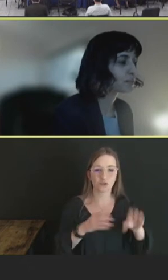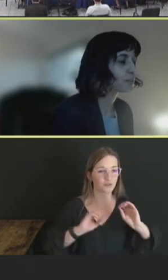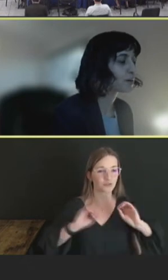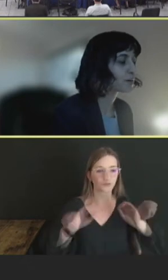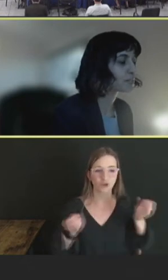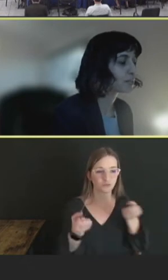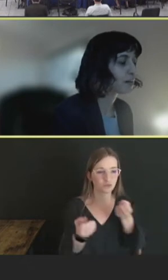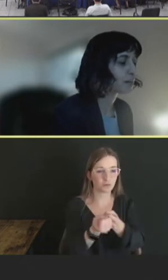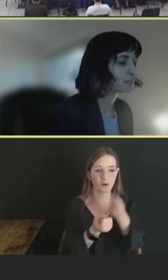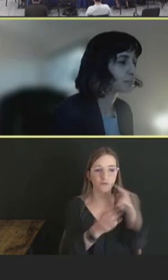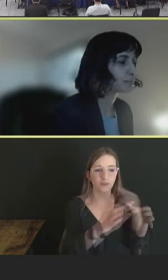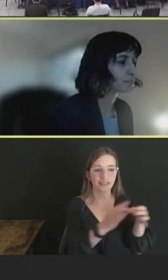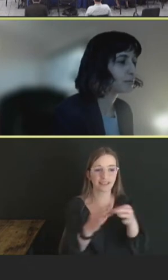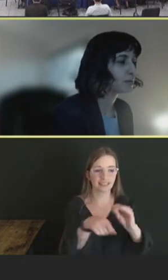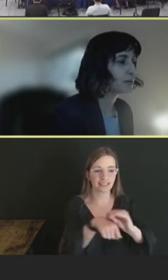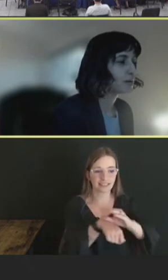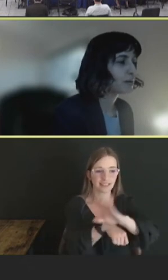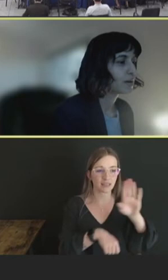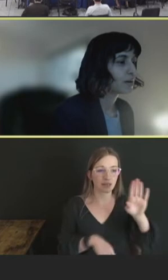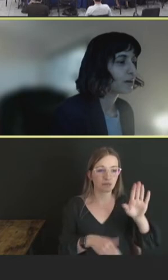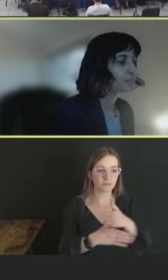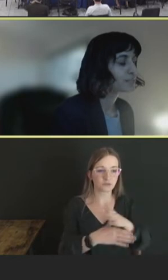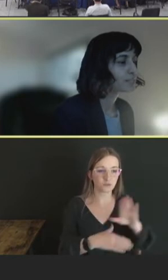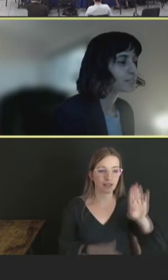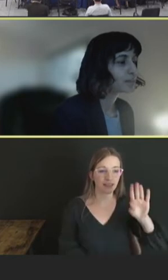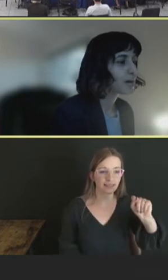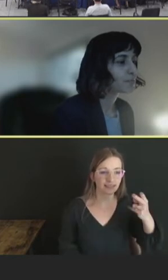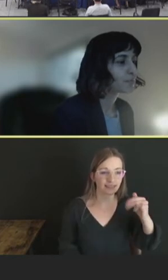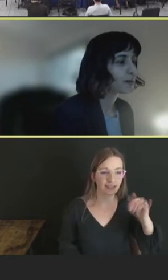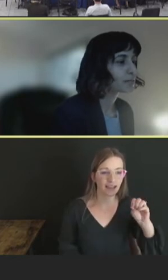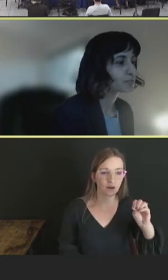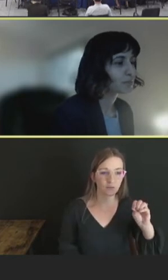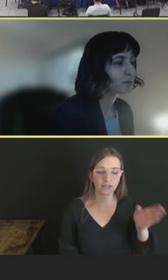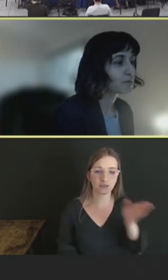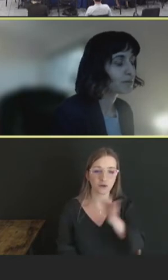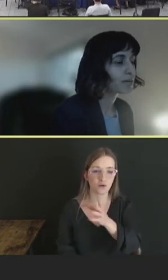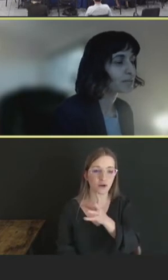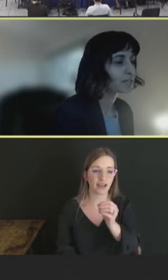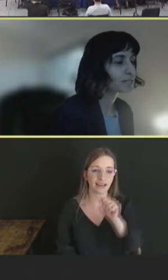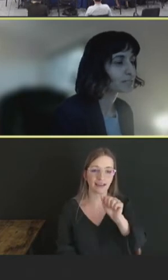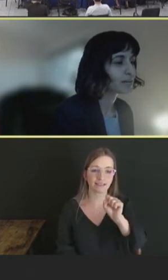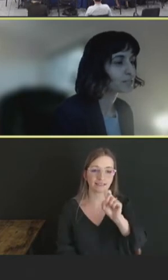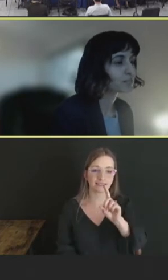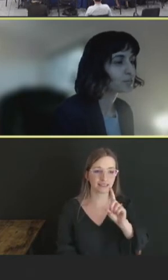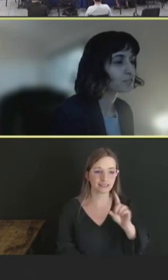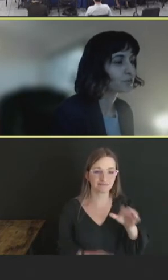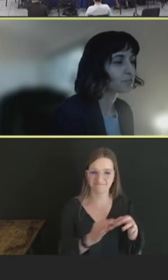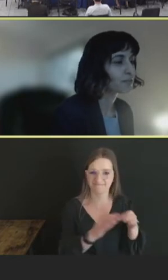thiomersal and autism. And since this time, there has been a meta-analysis done which confirmed that